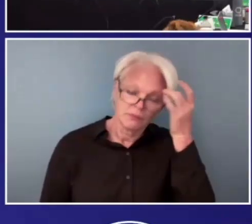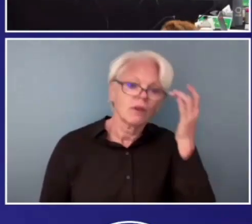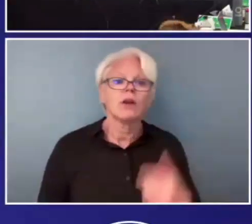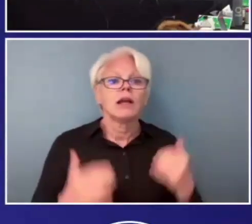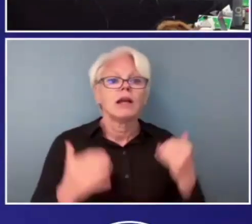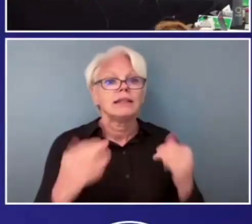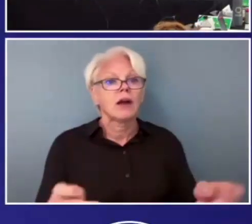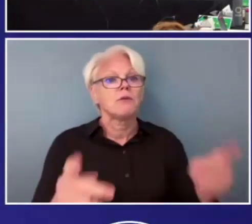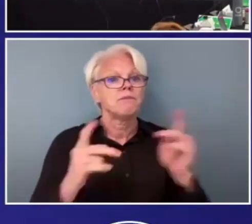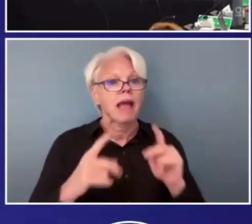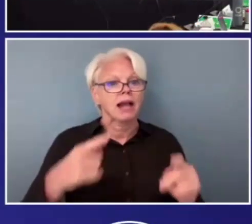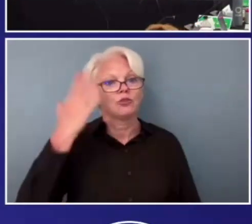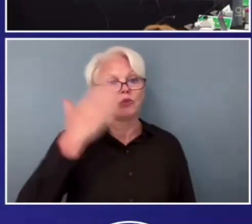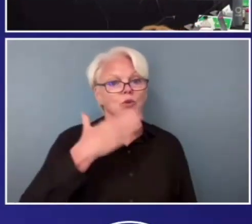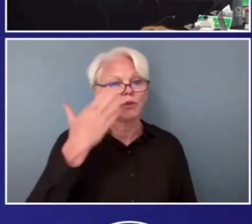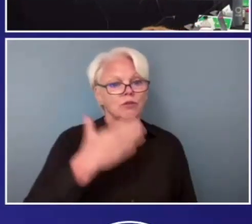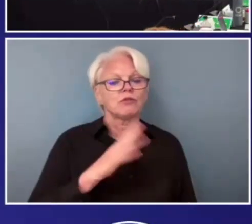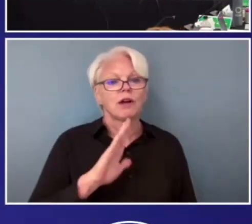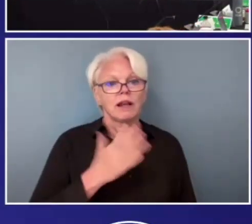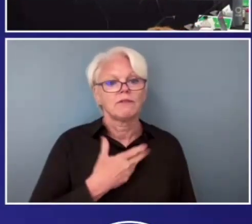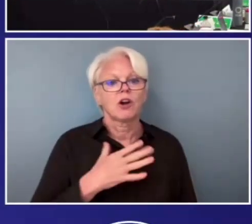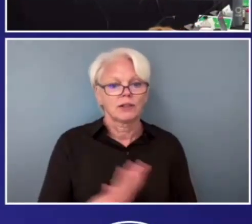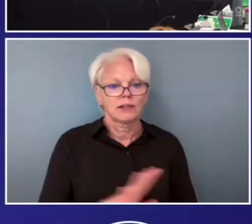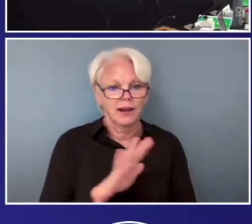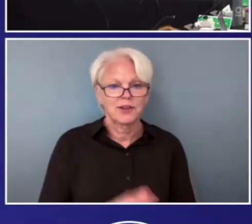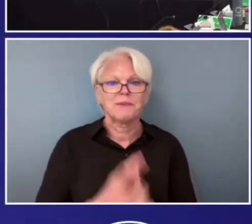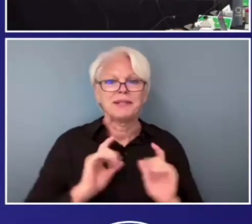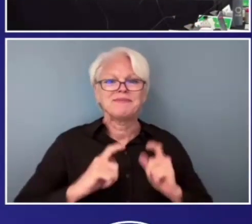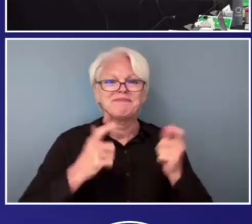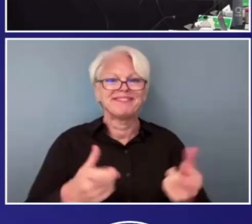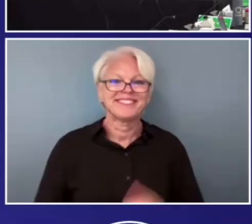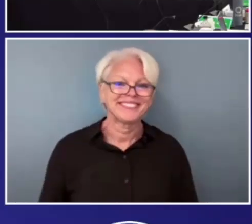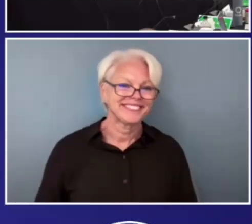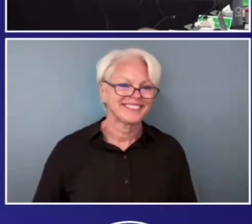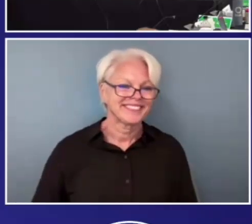the front of our document, the discussion draft,